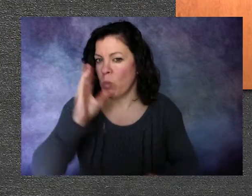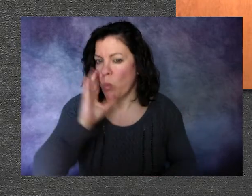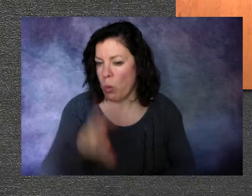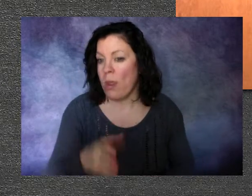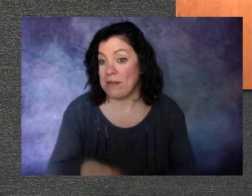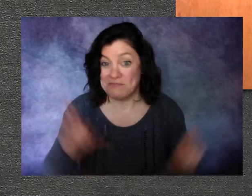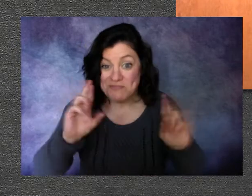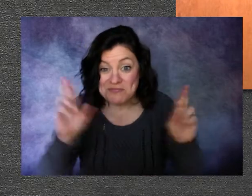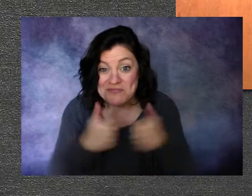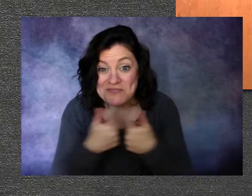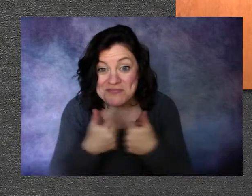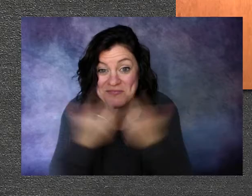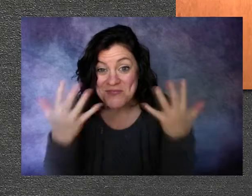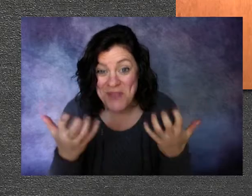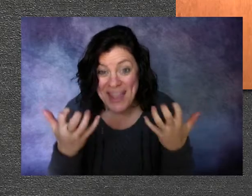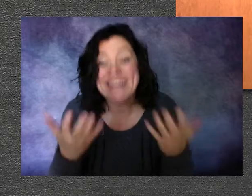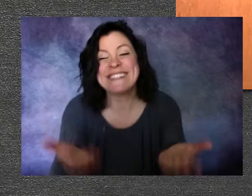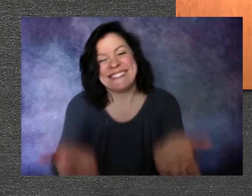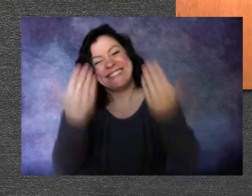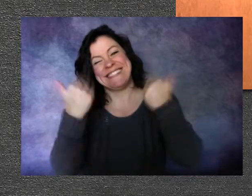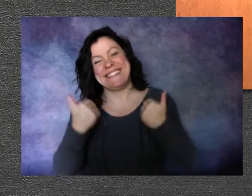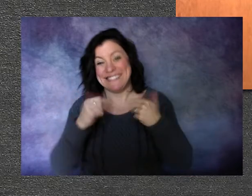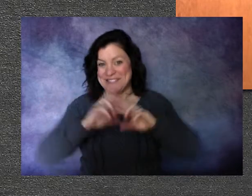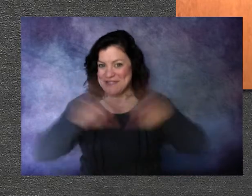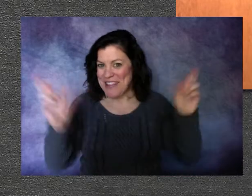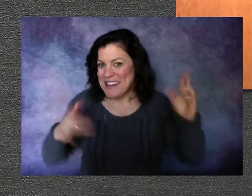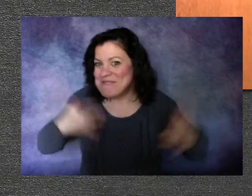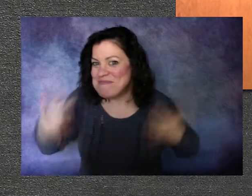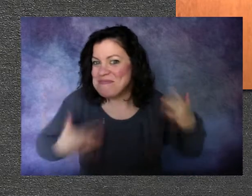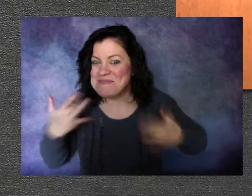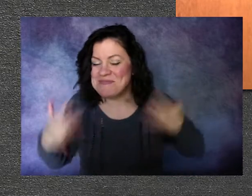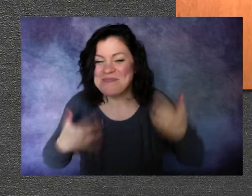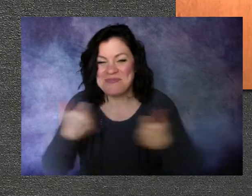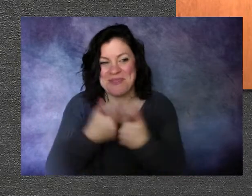I would love that, awesome! All right, let's get started. You ready?